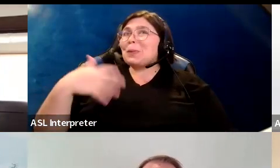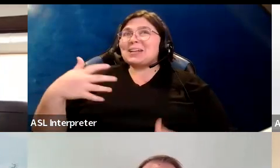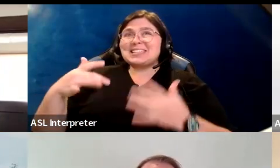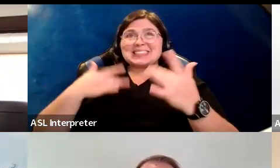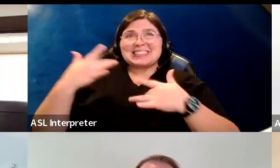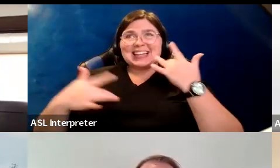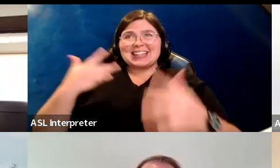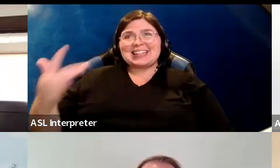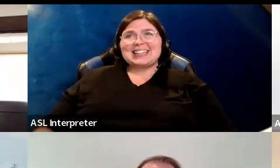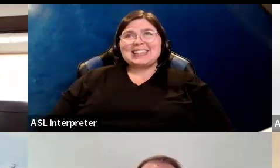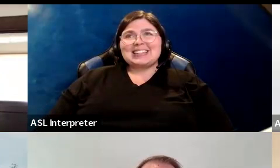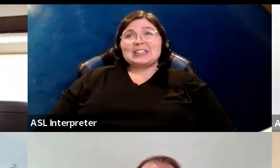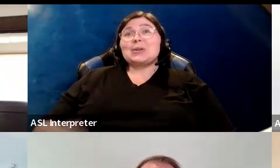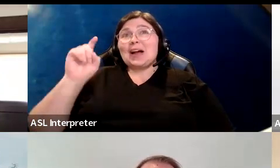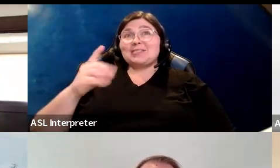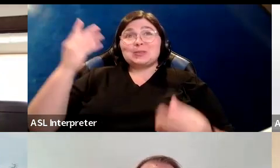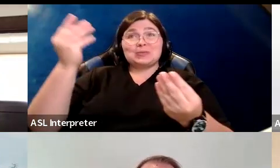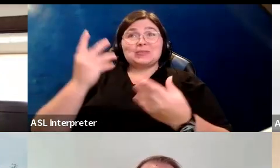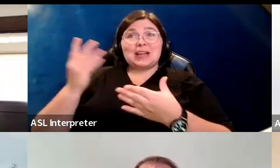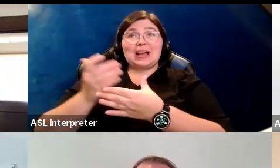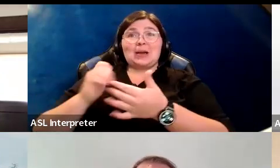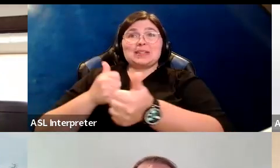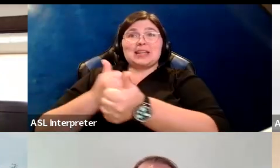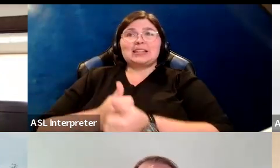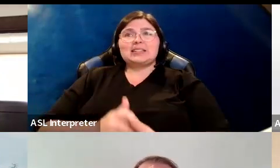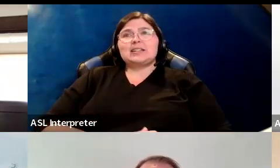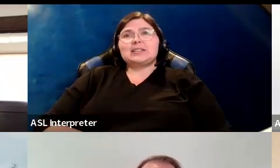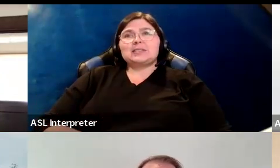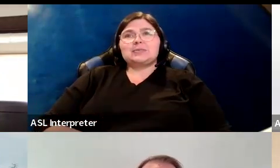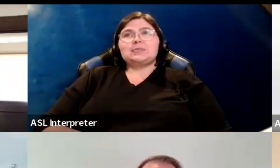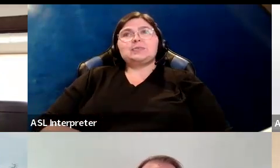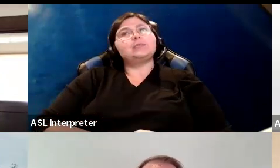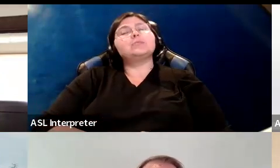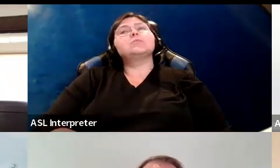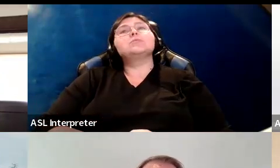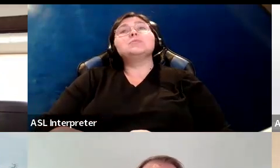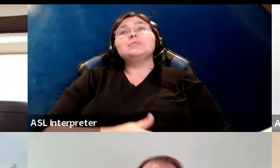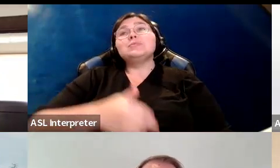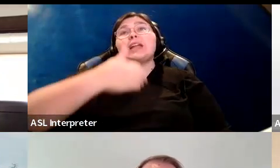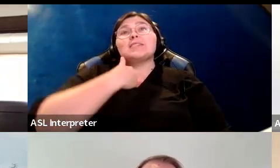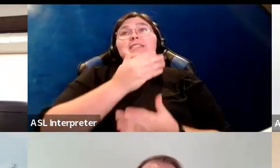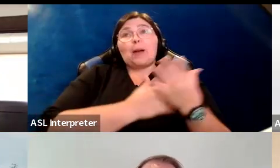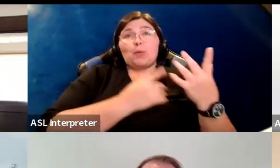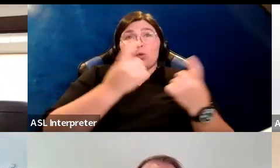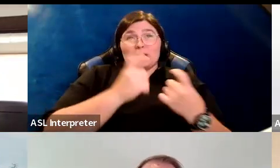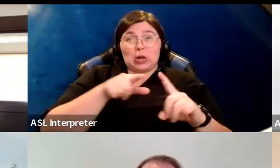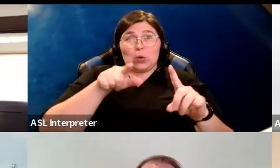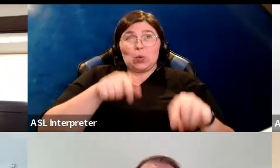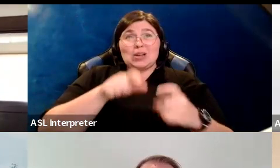You'll have to share those updates with us. So there are some questions coming in that are very specific about each tool,